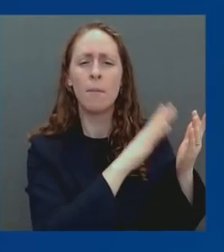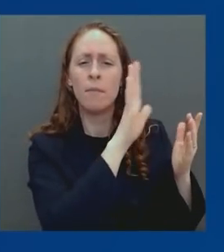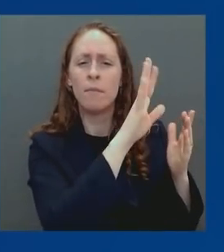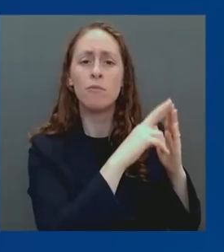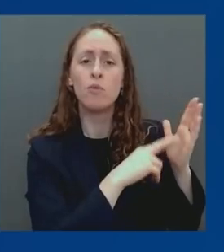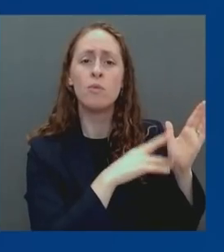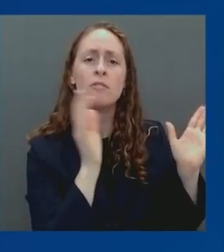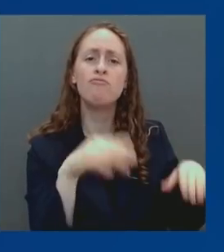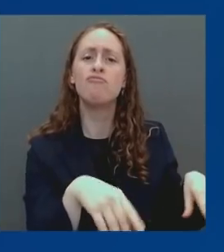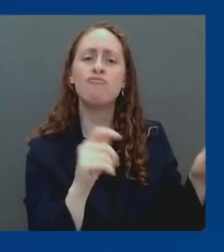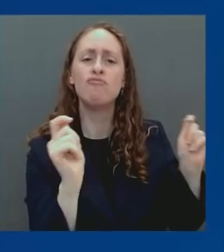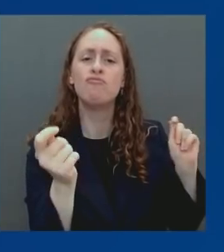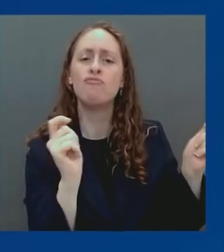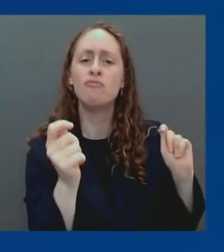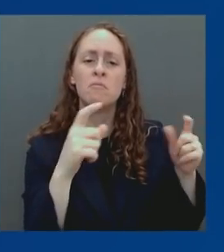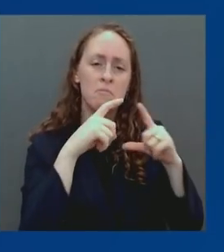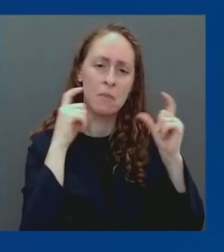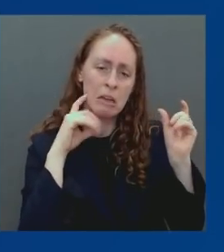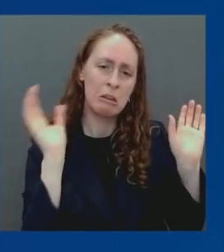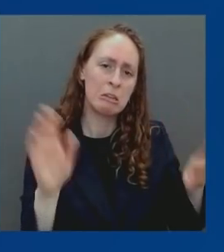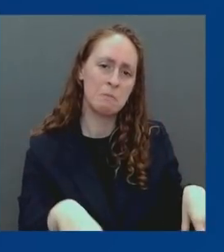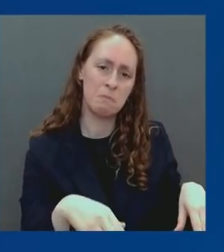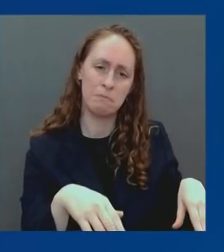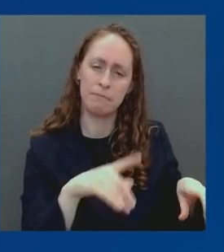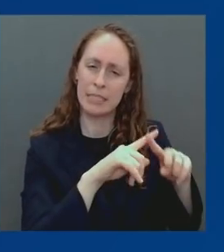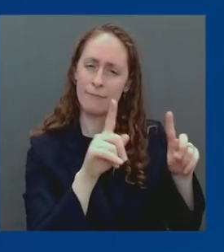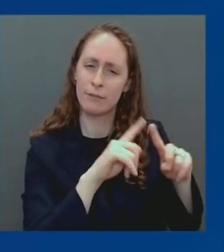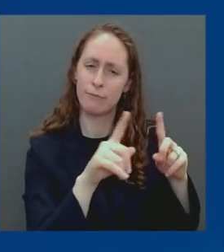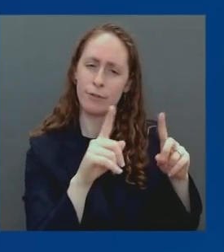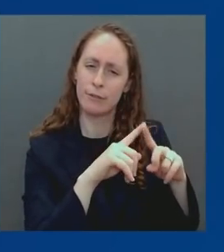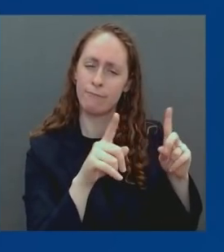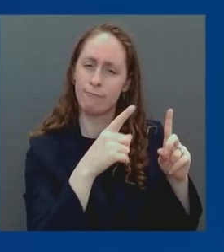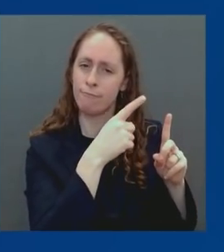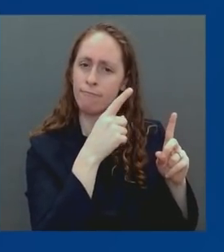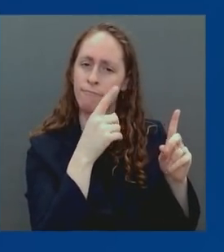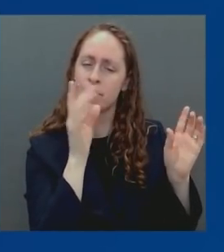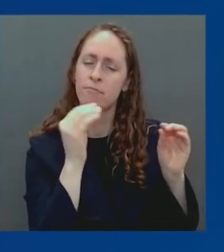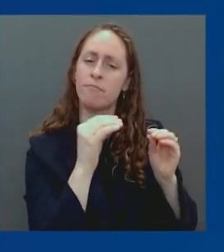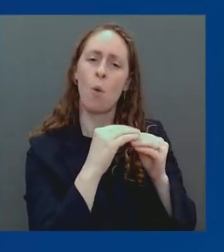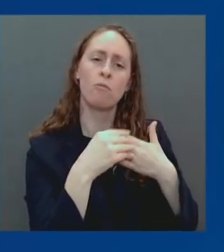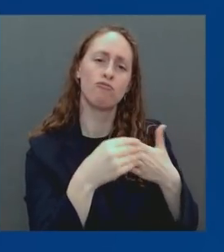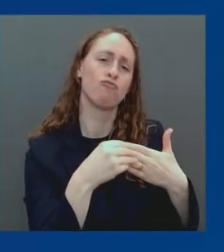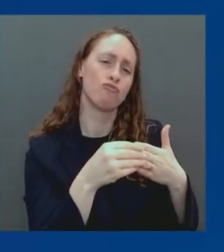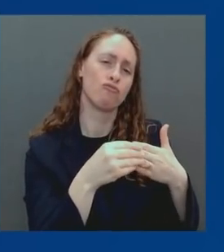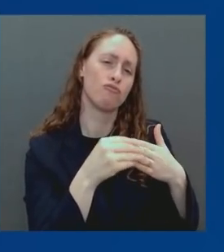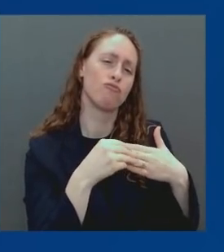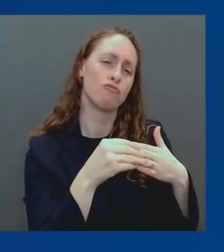Meg, at the heart of your question I think is something that many parents may be wondering about, which is: What's changed between December when